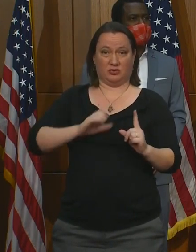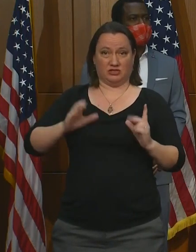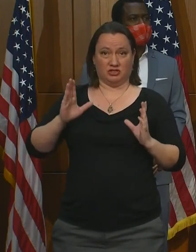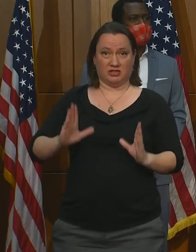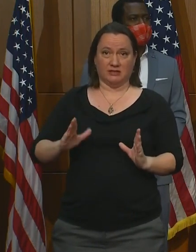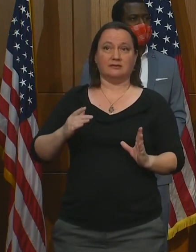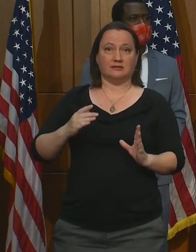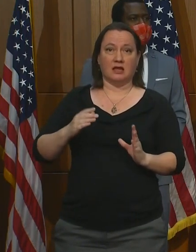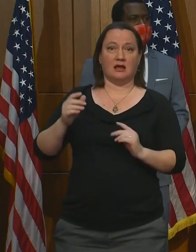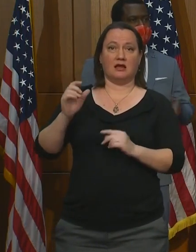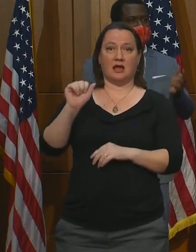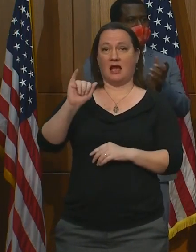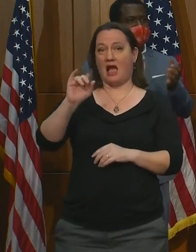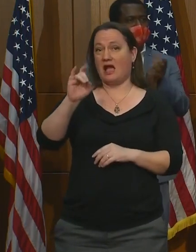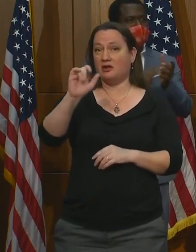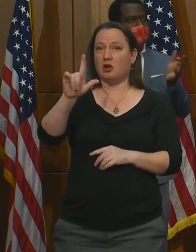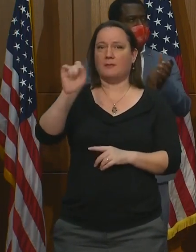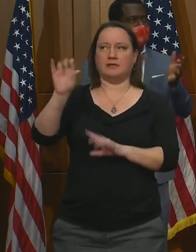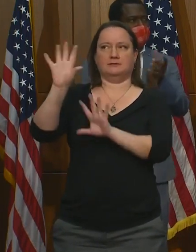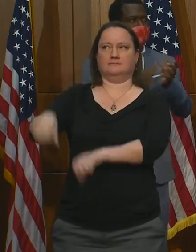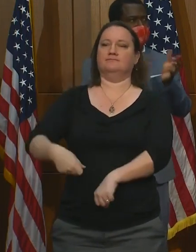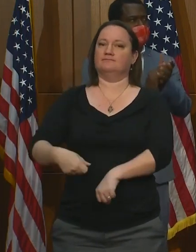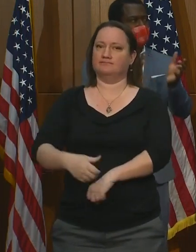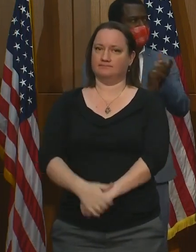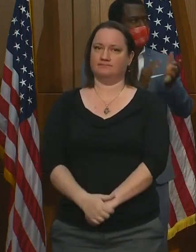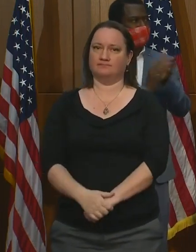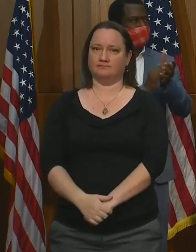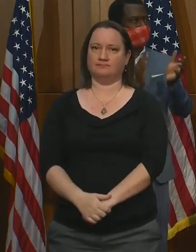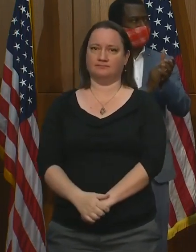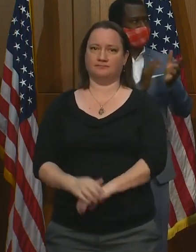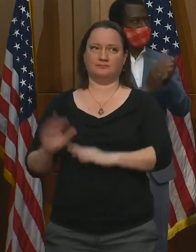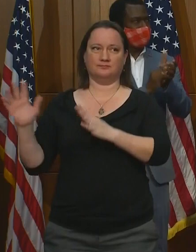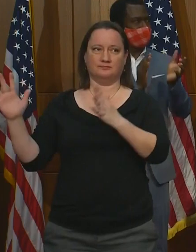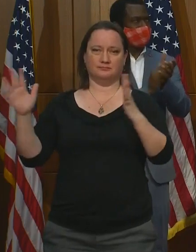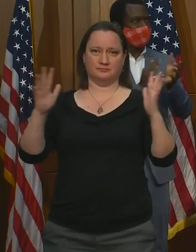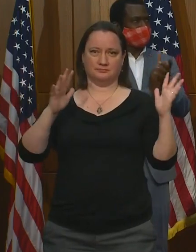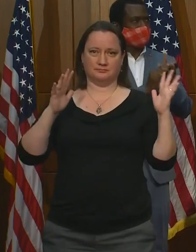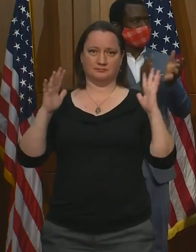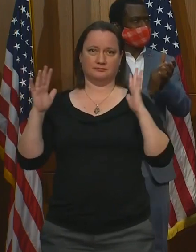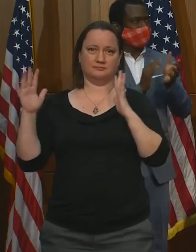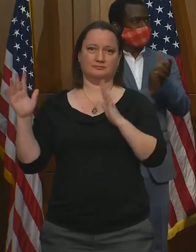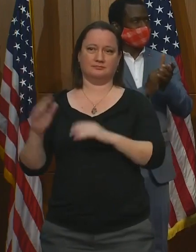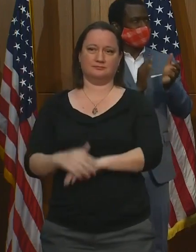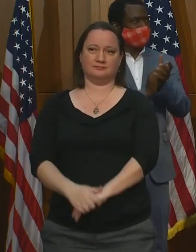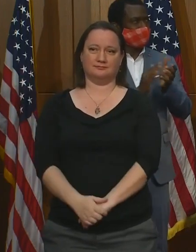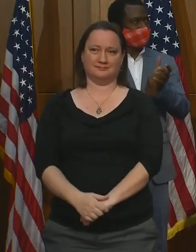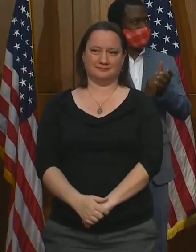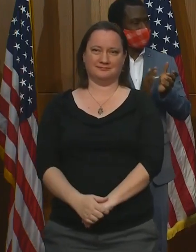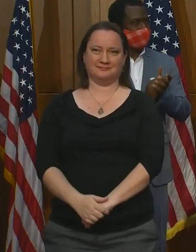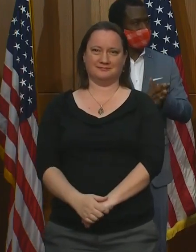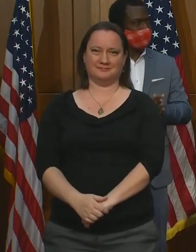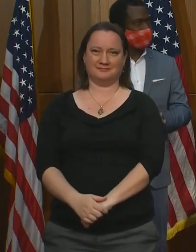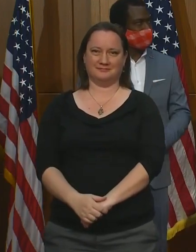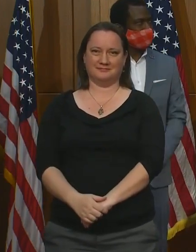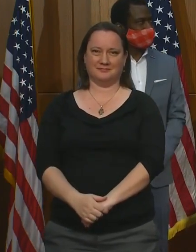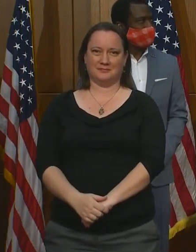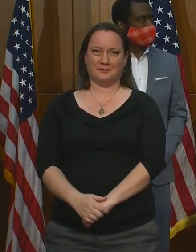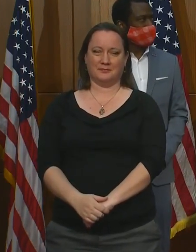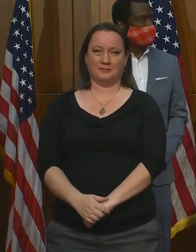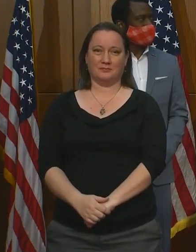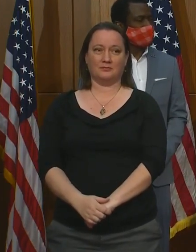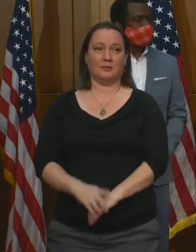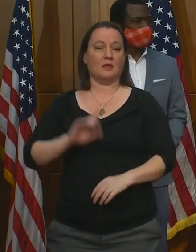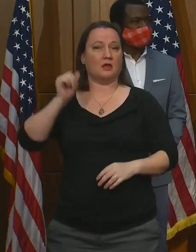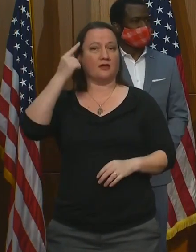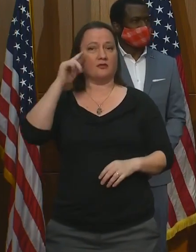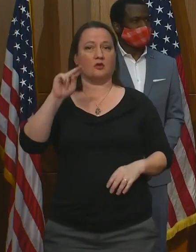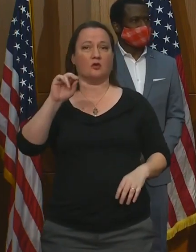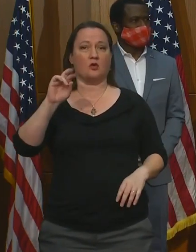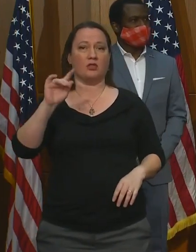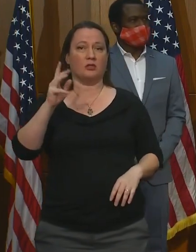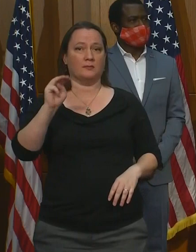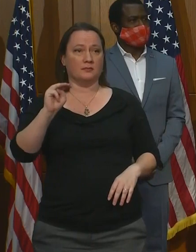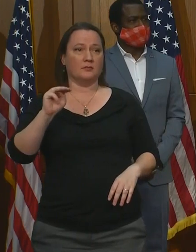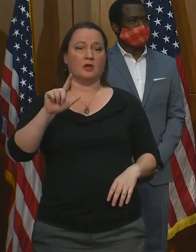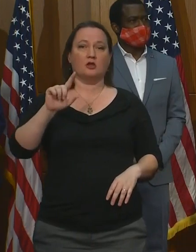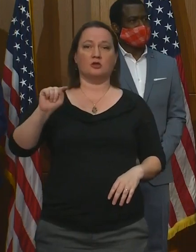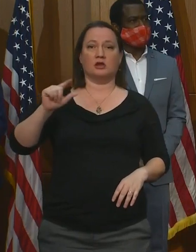CONVINCED AS A CHRISTIAN THAT